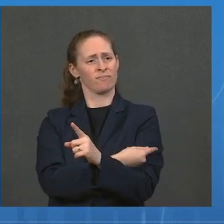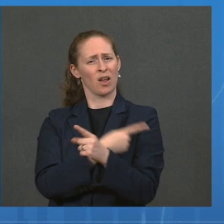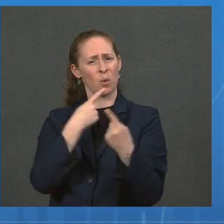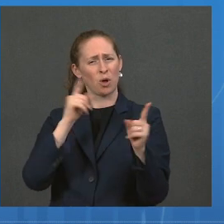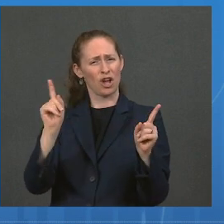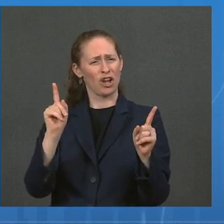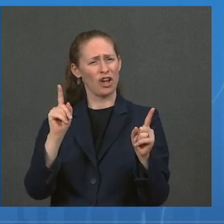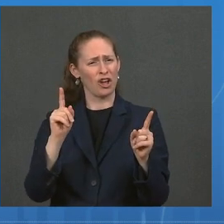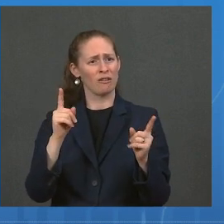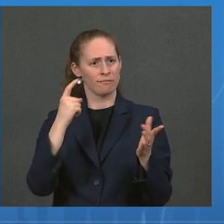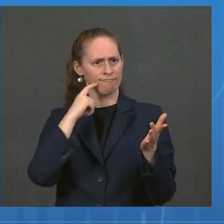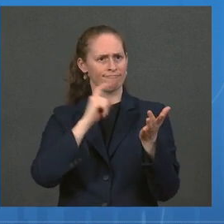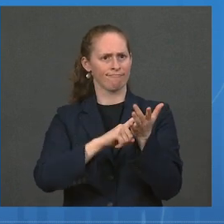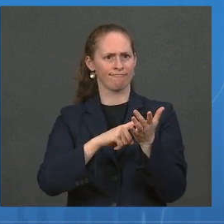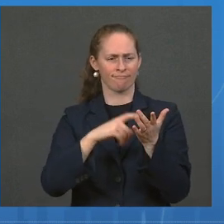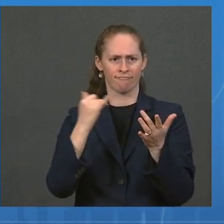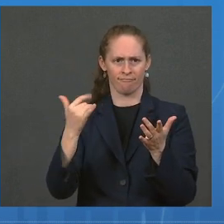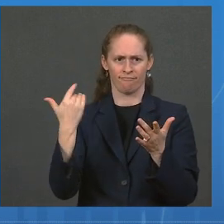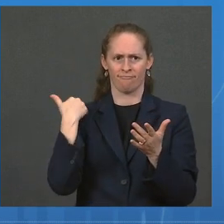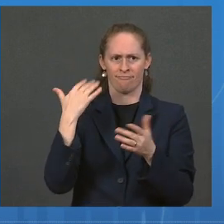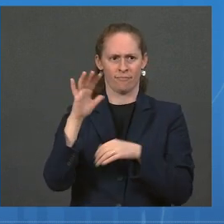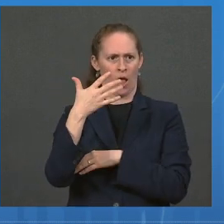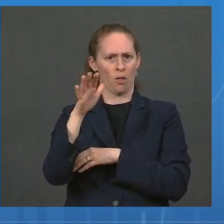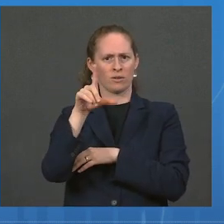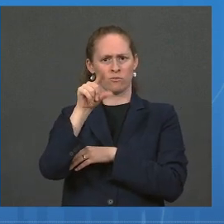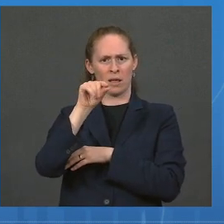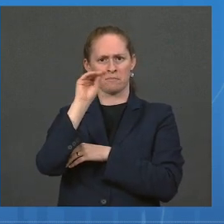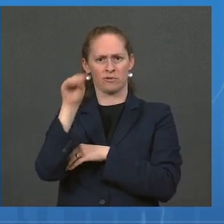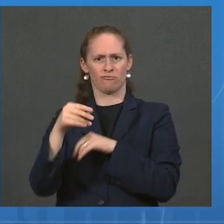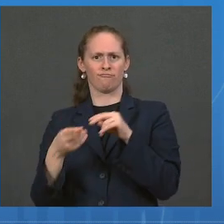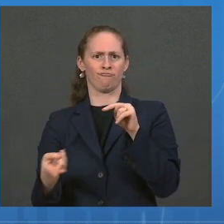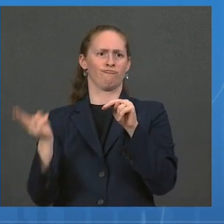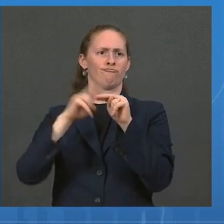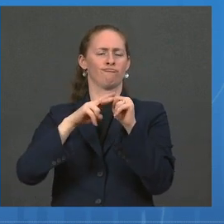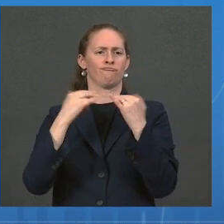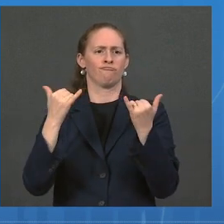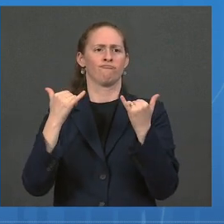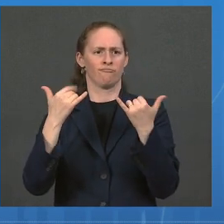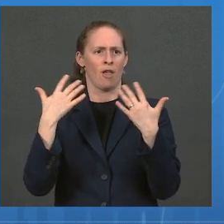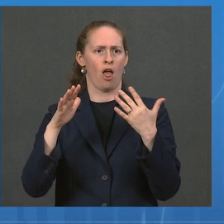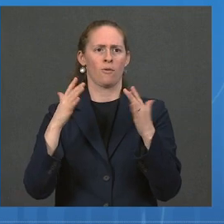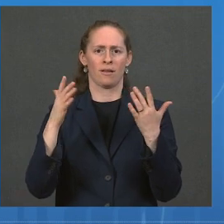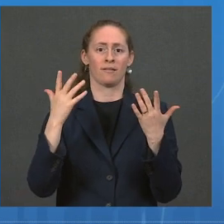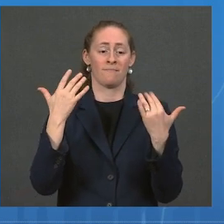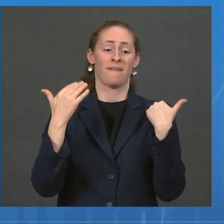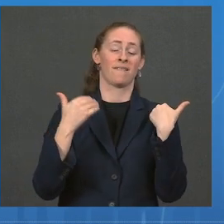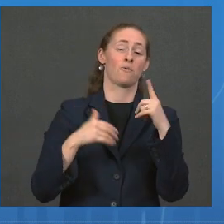by 20-plus percentage points to over 90 percent in most organizations.